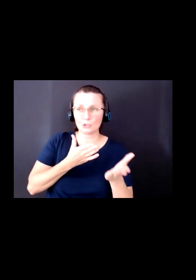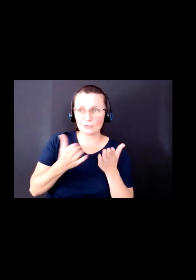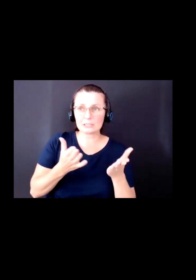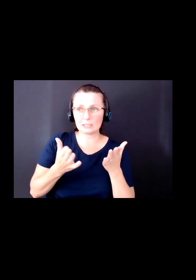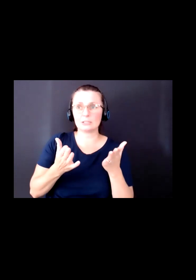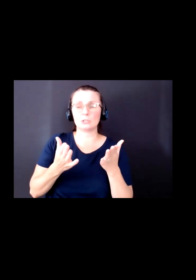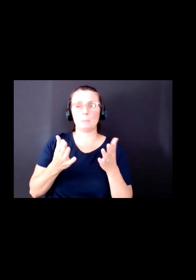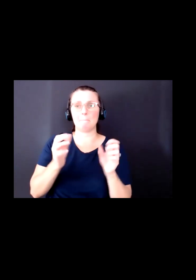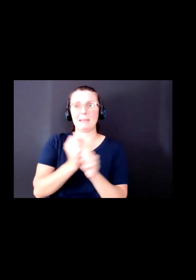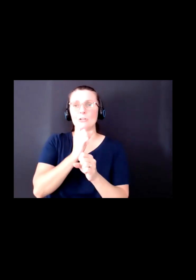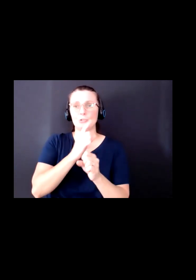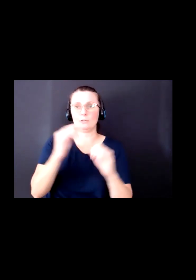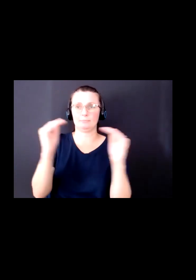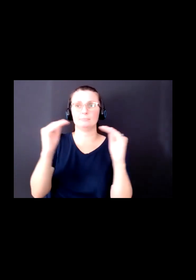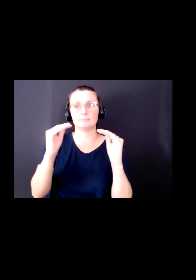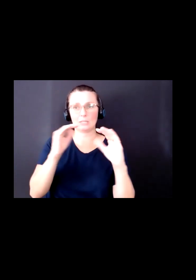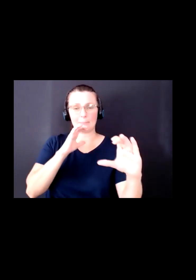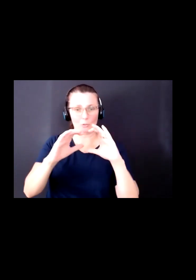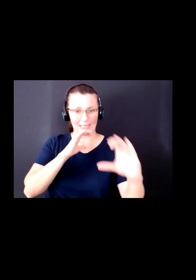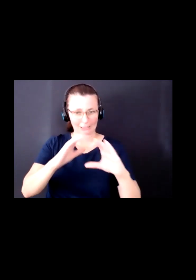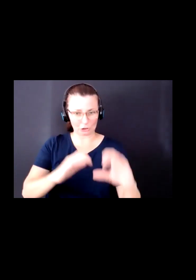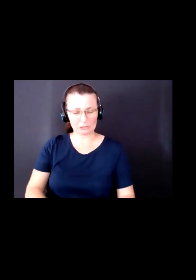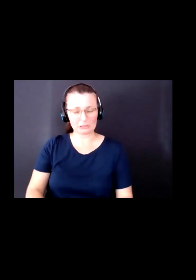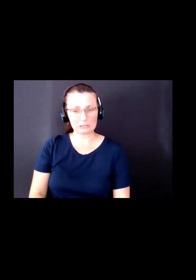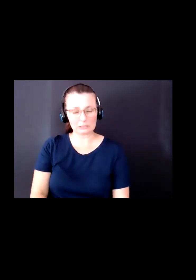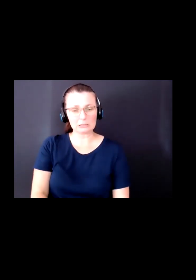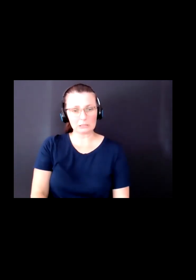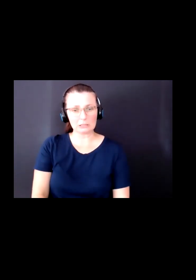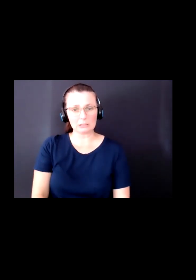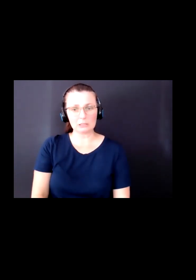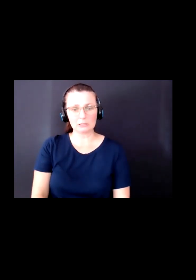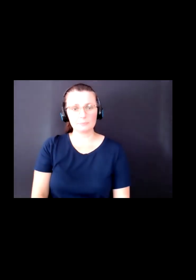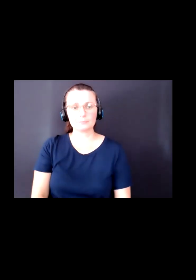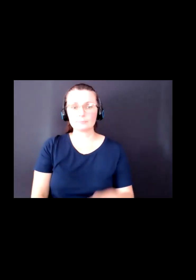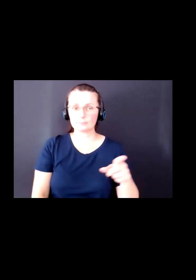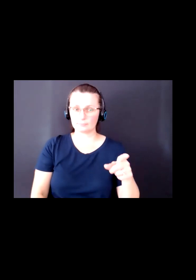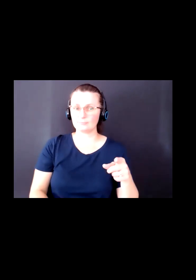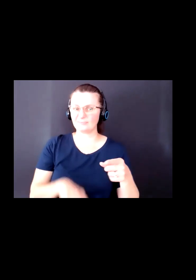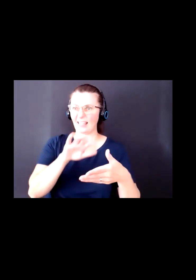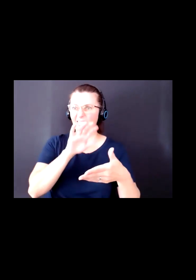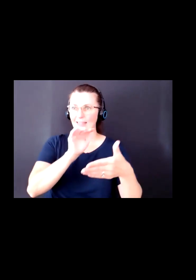possible. And here we have some examples of auxiliary aids.